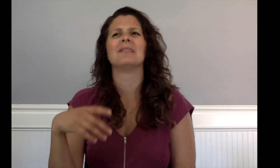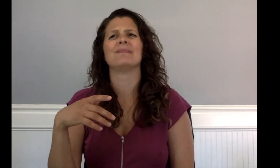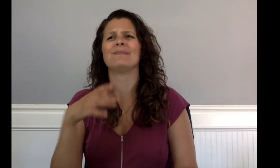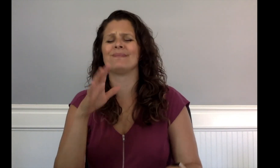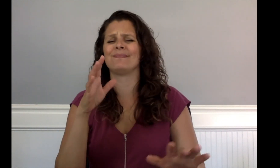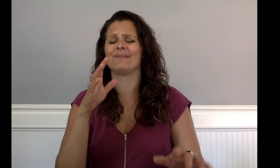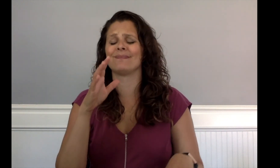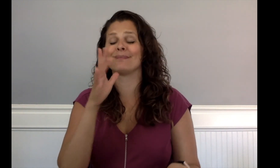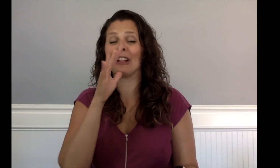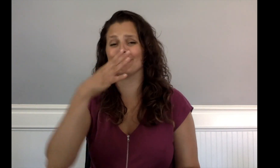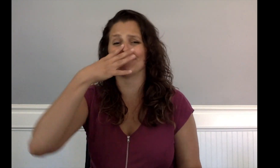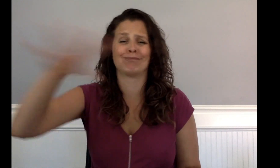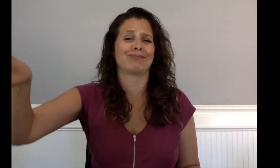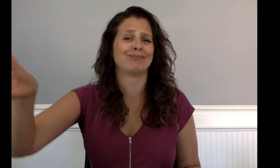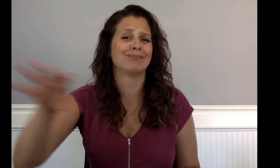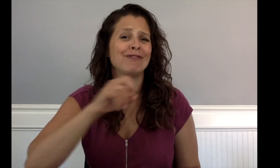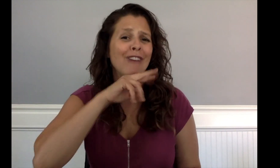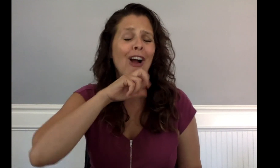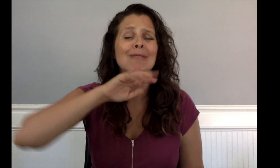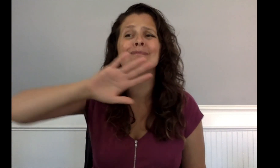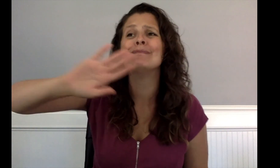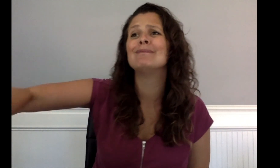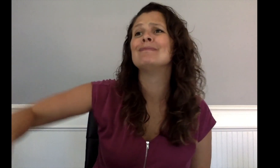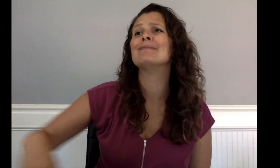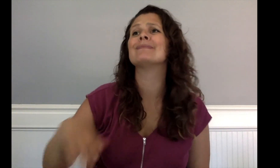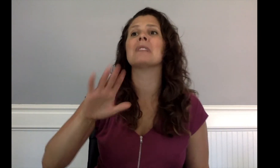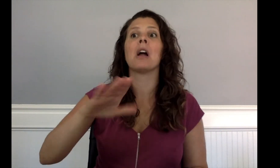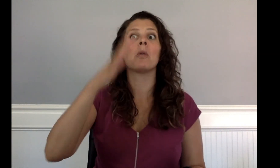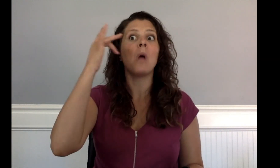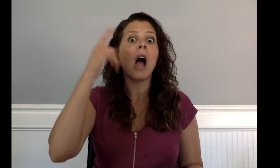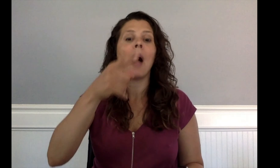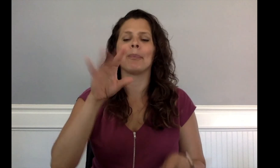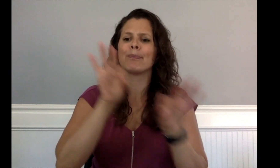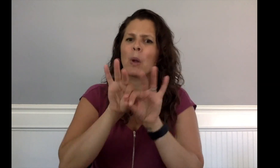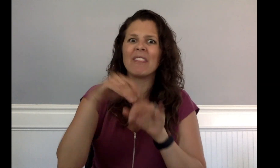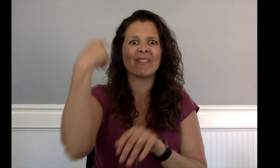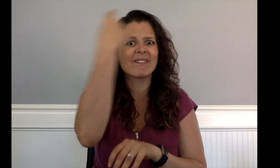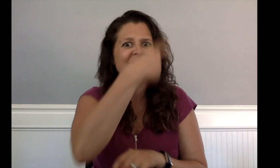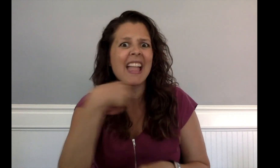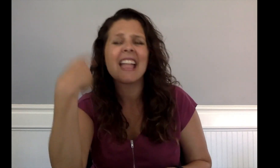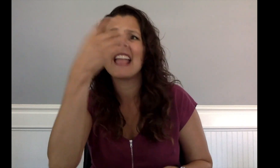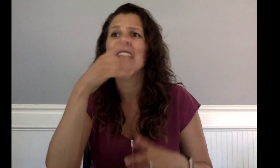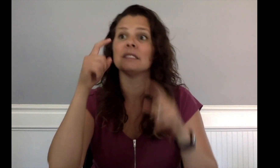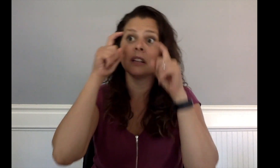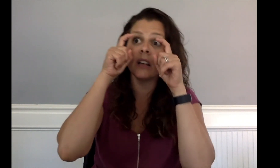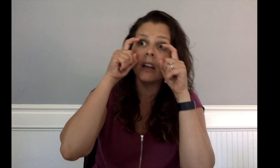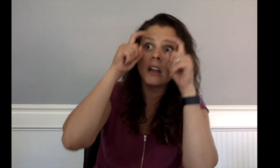Mrs. Castle ignored Frog. “Because how you move your